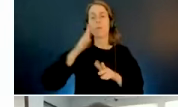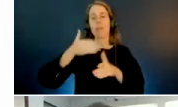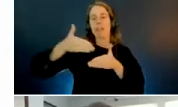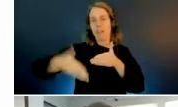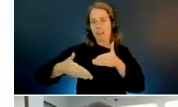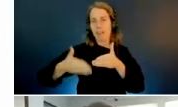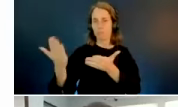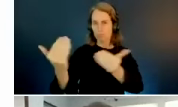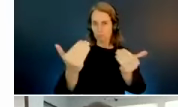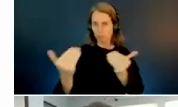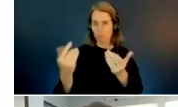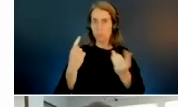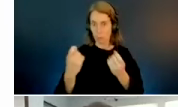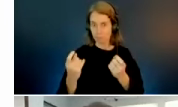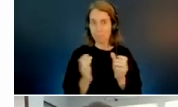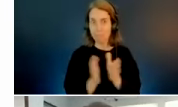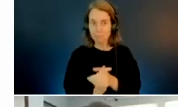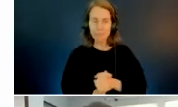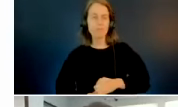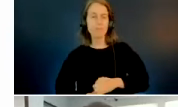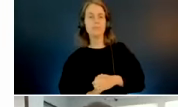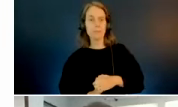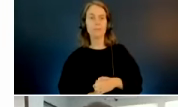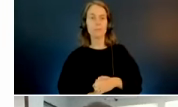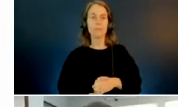if you do have a question that's of a more personal nature